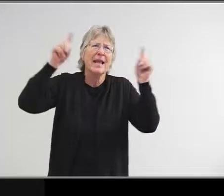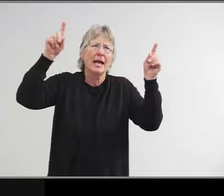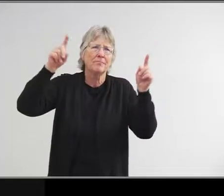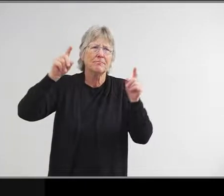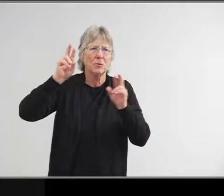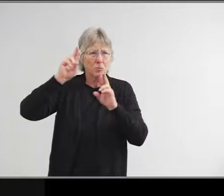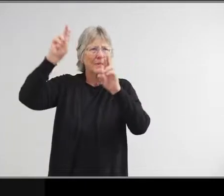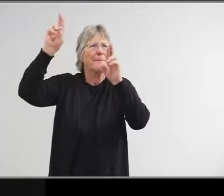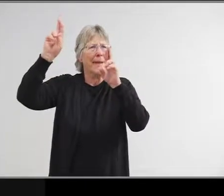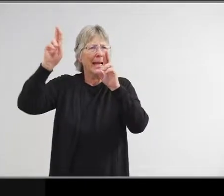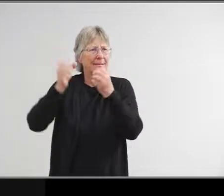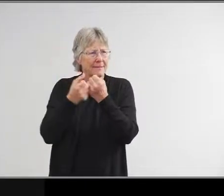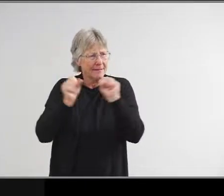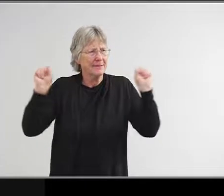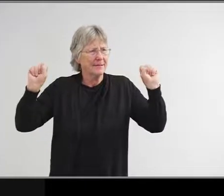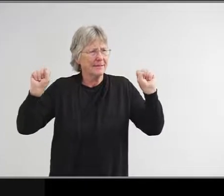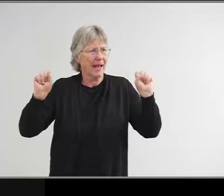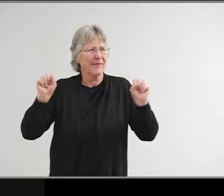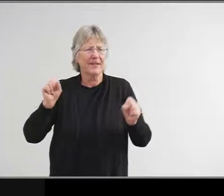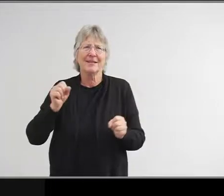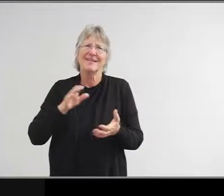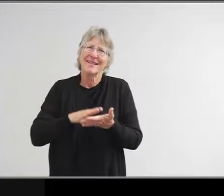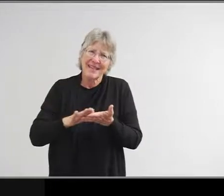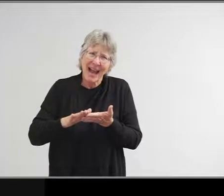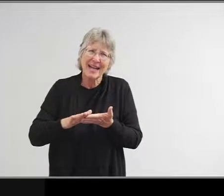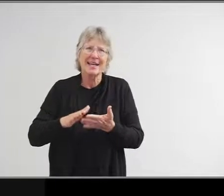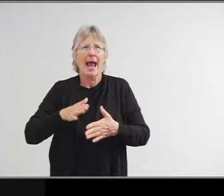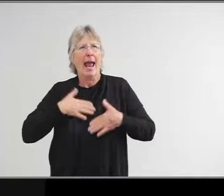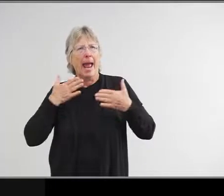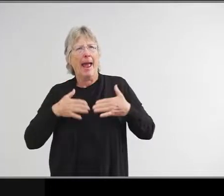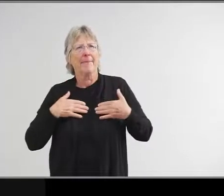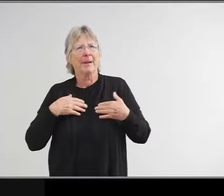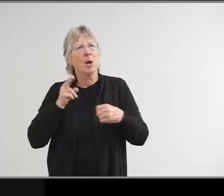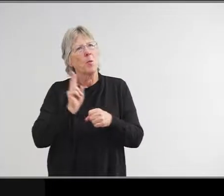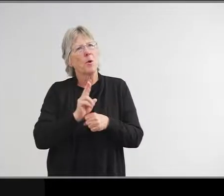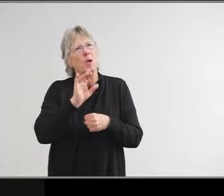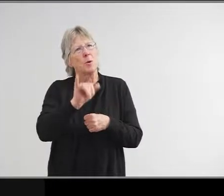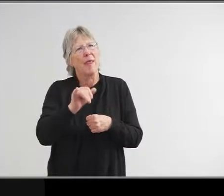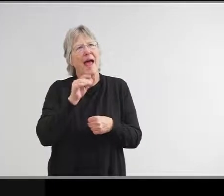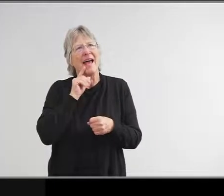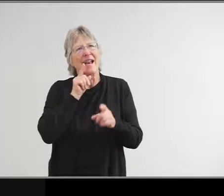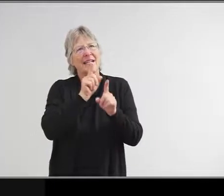And we used, I am every good thing as a mentor text to write self-affirmation poems.